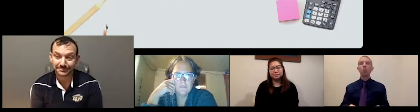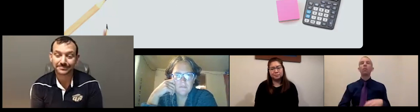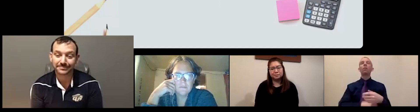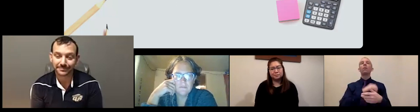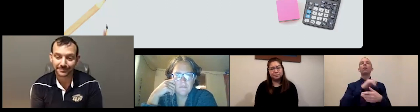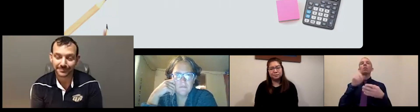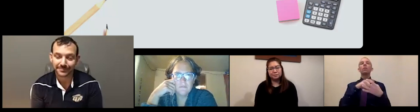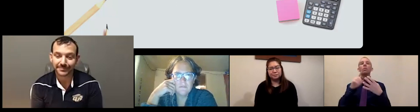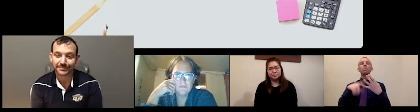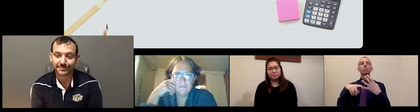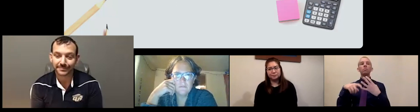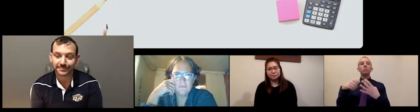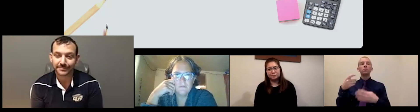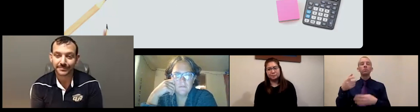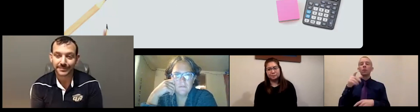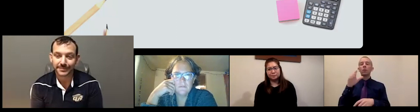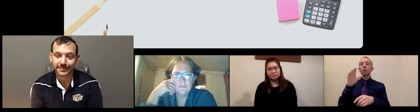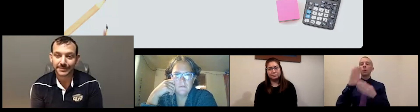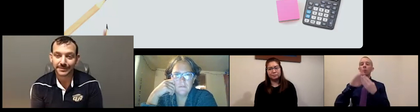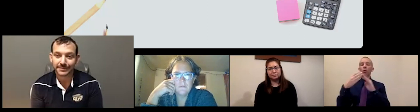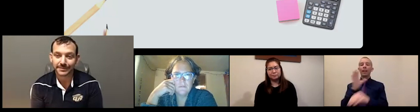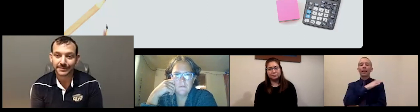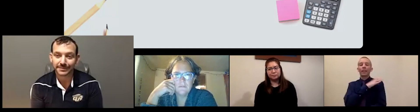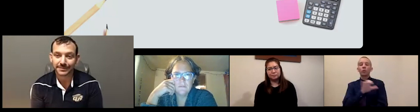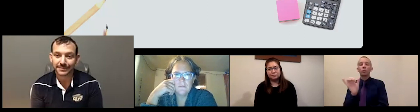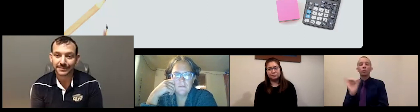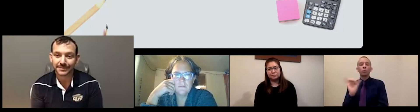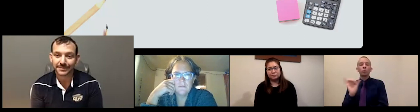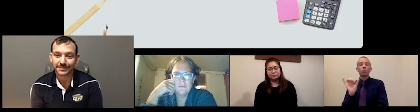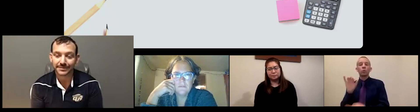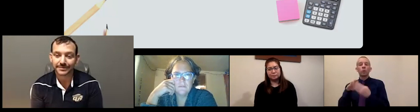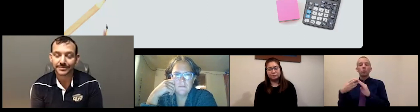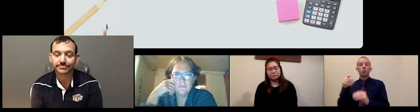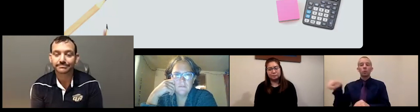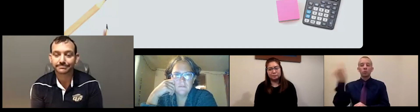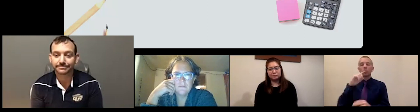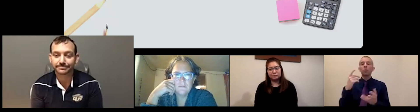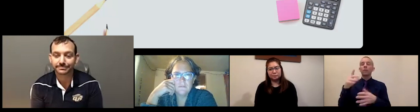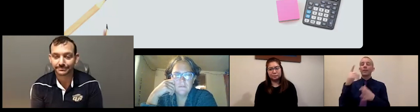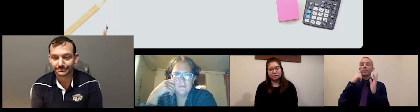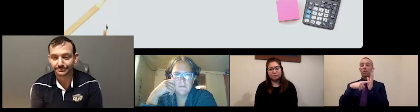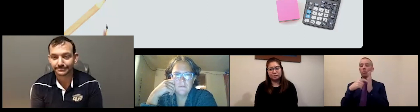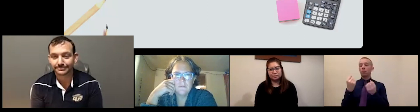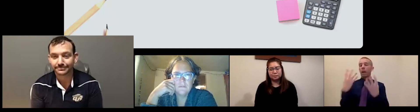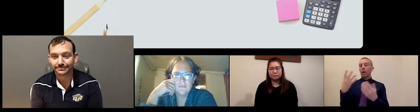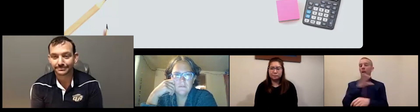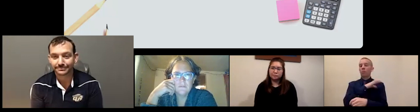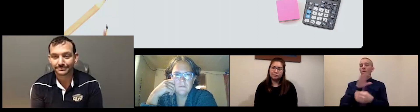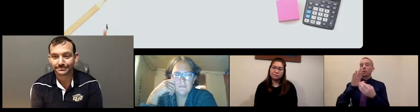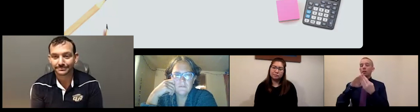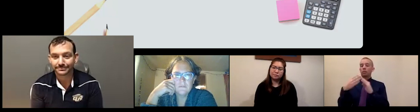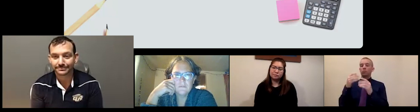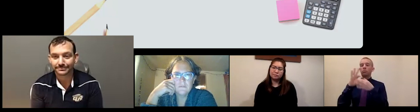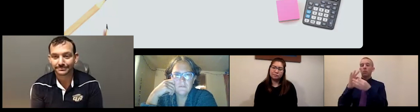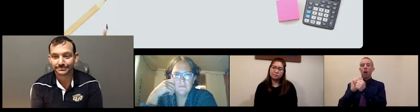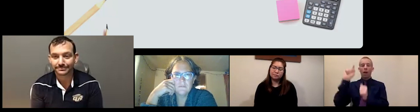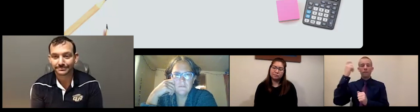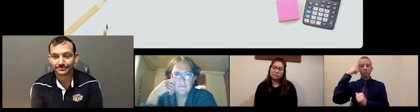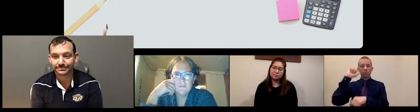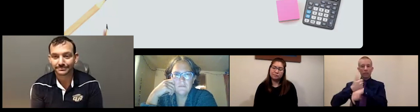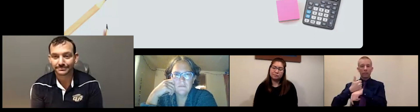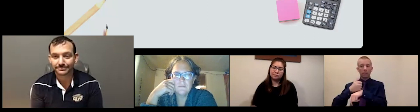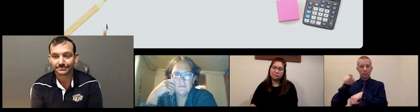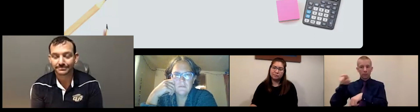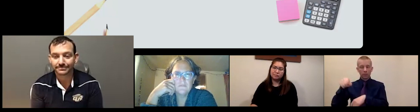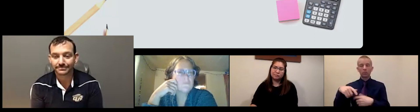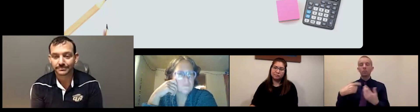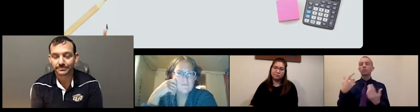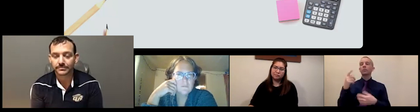In a community clinic, too. For example, many clinics in the community are government-based.